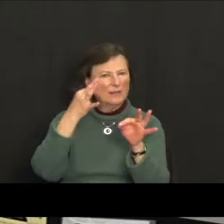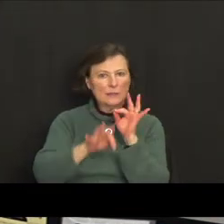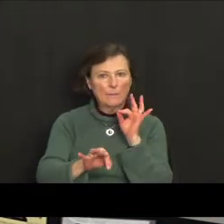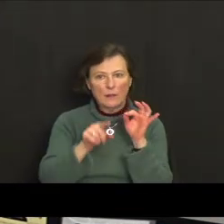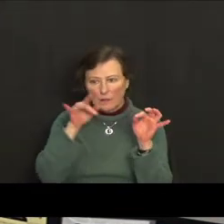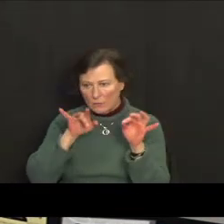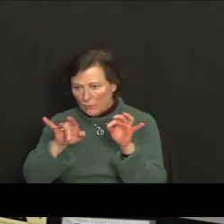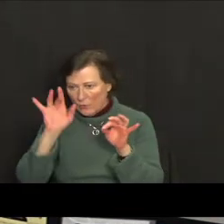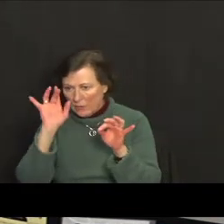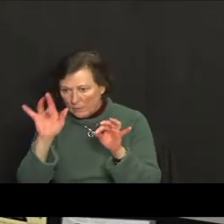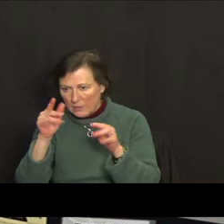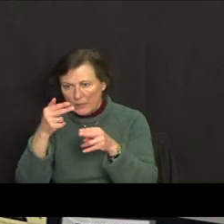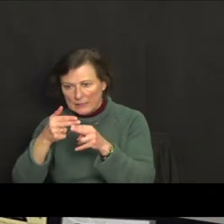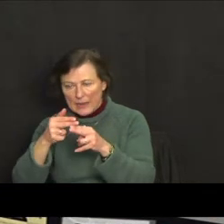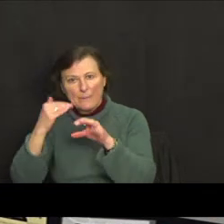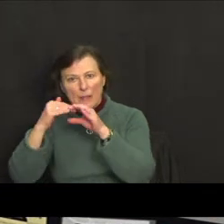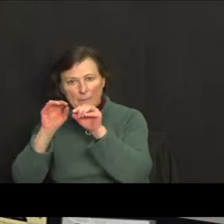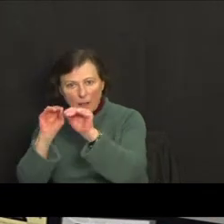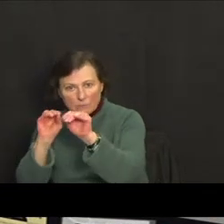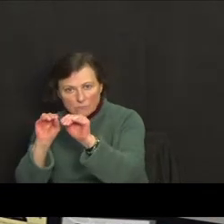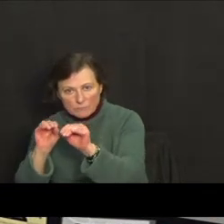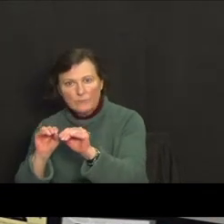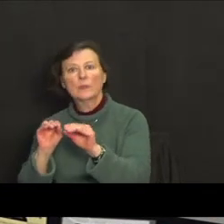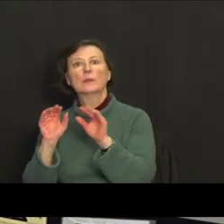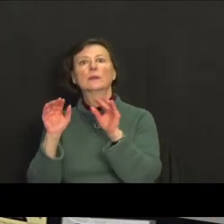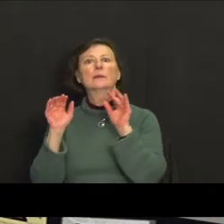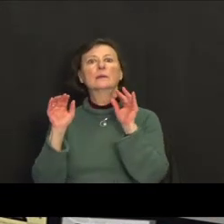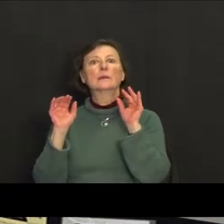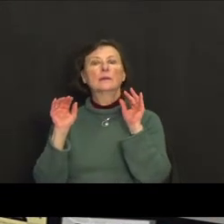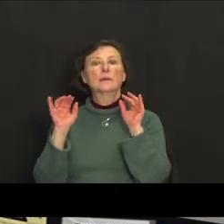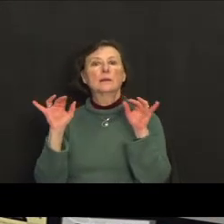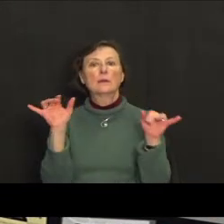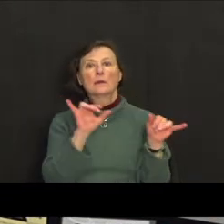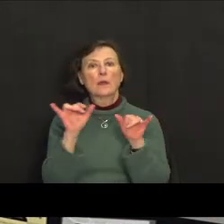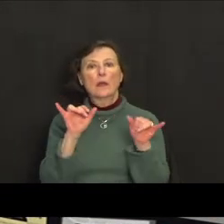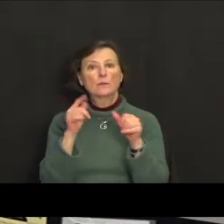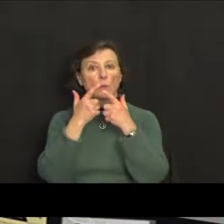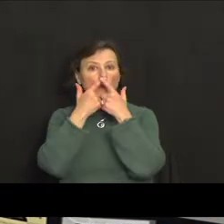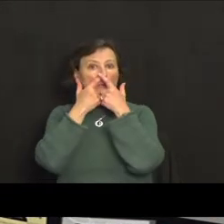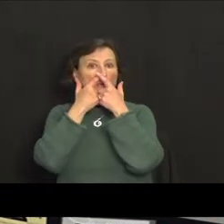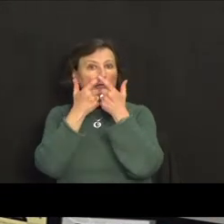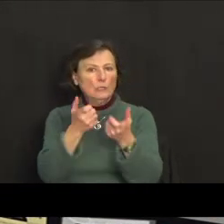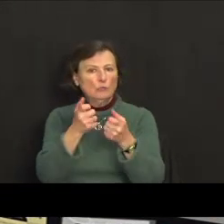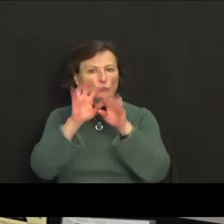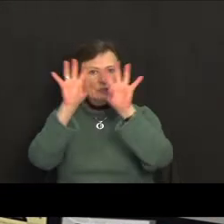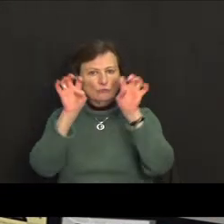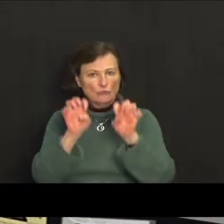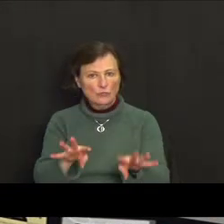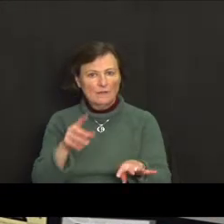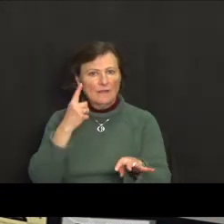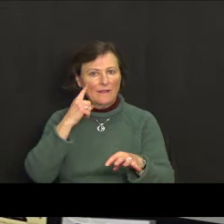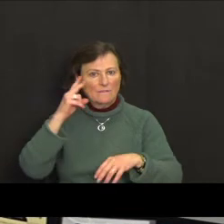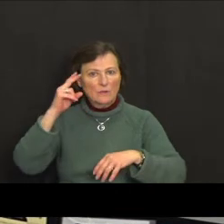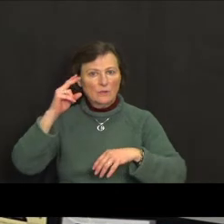put your name and email, and then there's also an interest survey for the Building Sacred group,